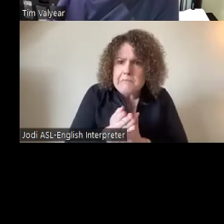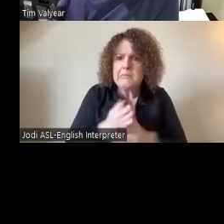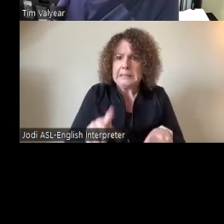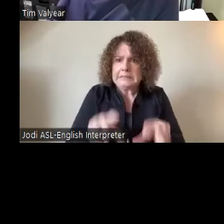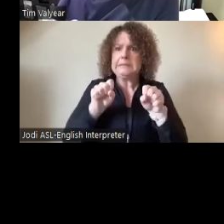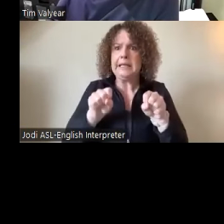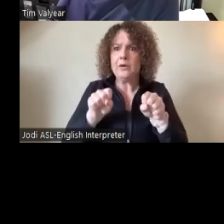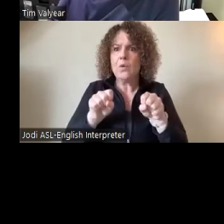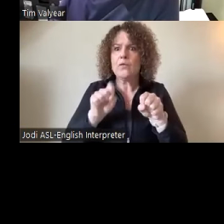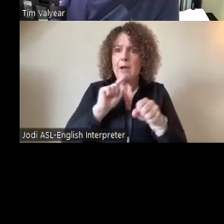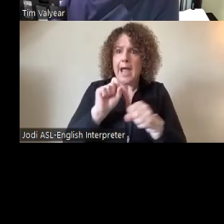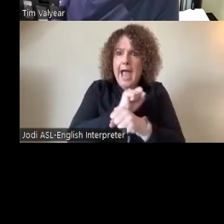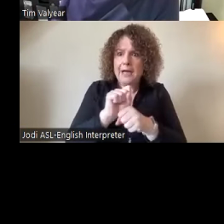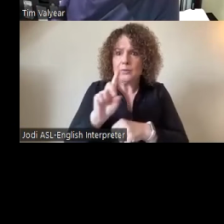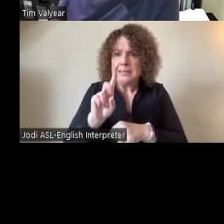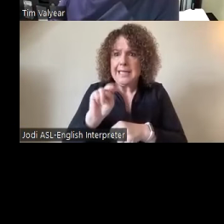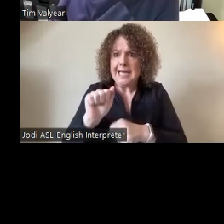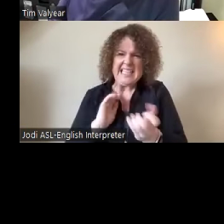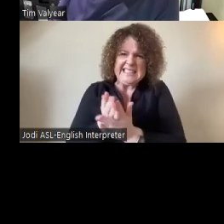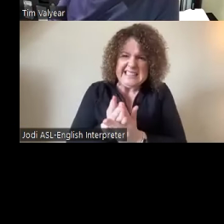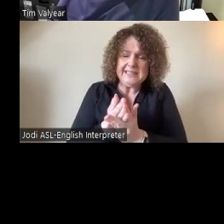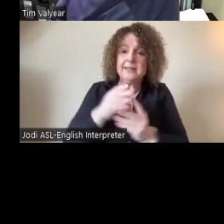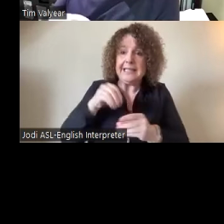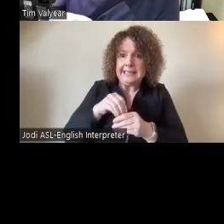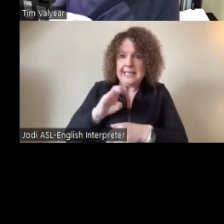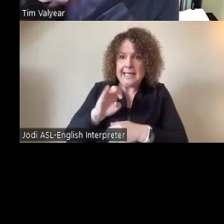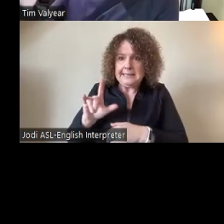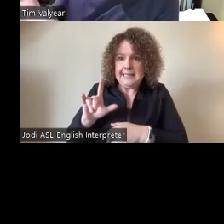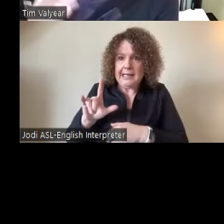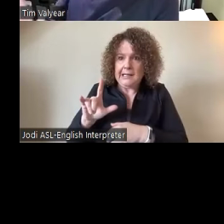is a bacteria. Bacteria pneumonia. And viruss are much